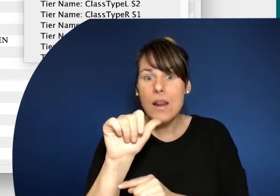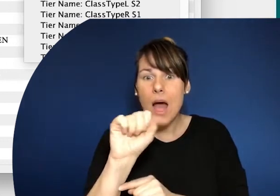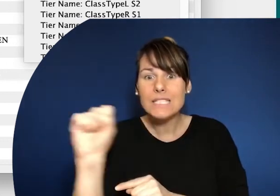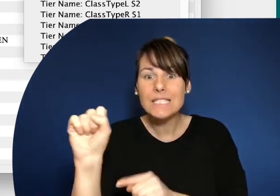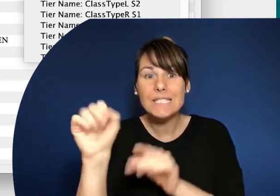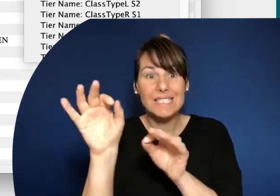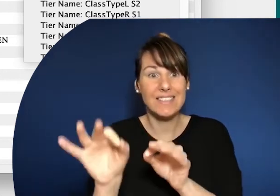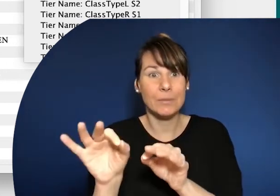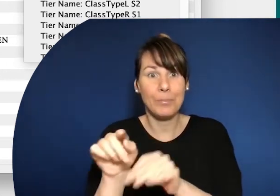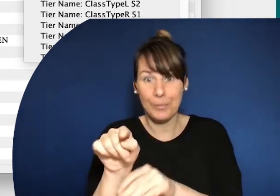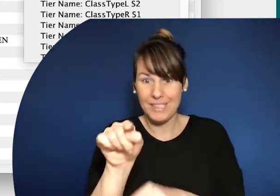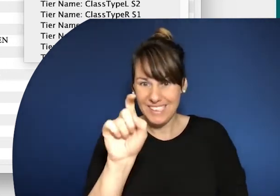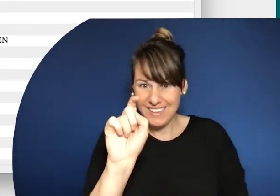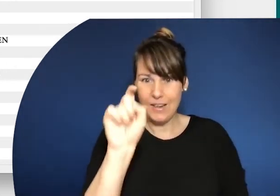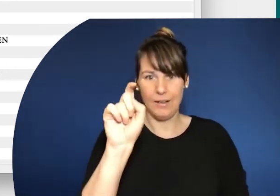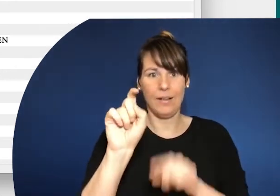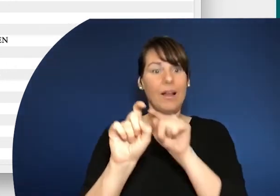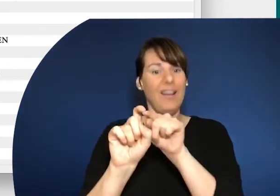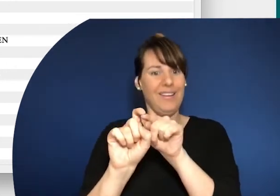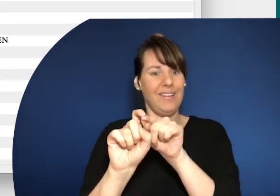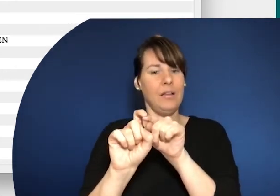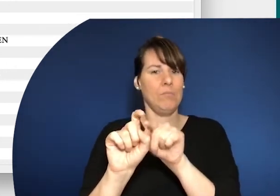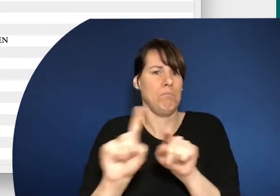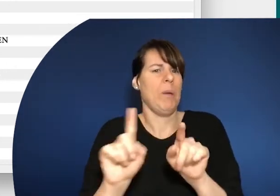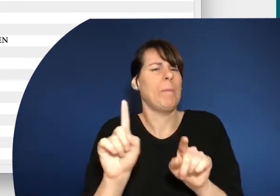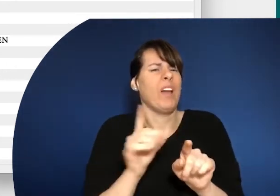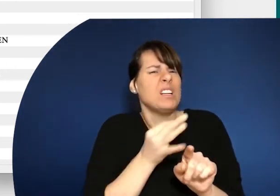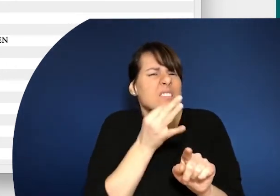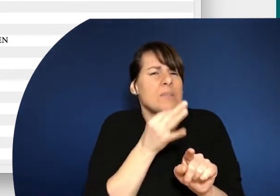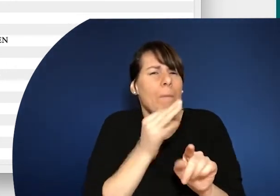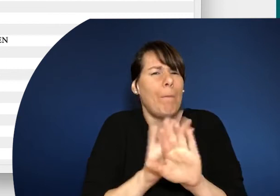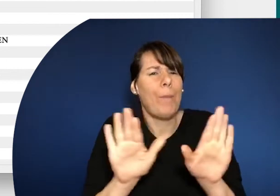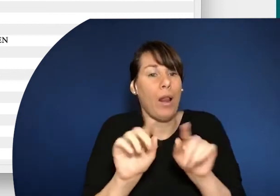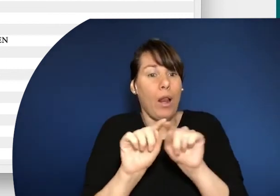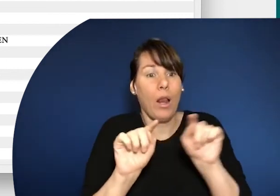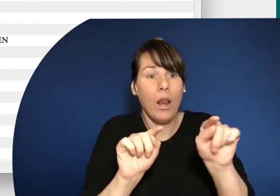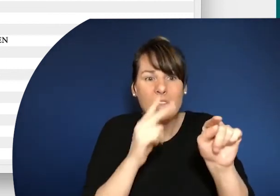So classifyer type. I choose that one and I will write a simple formula,